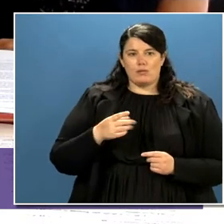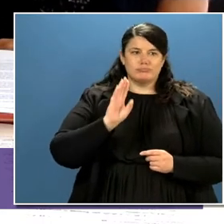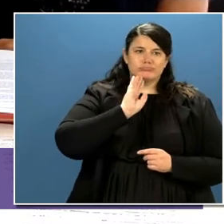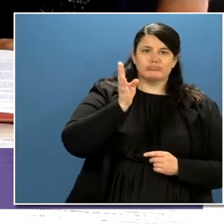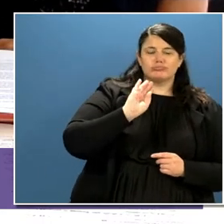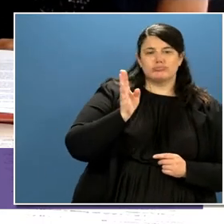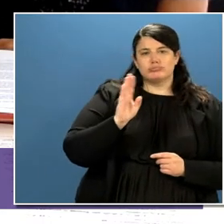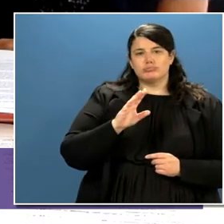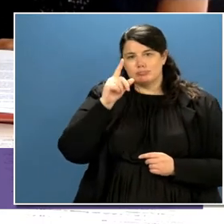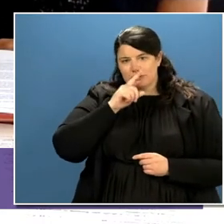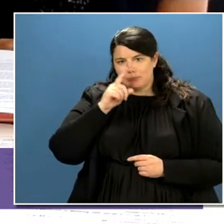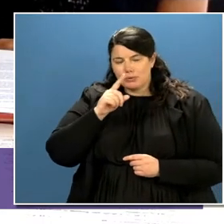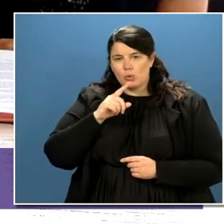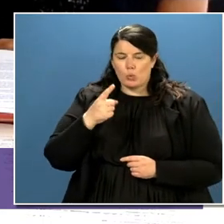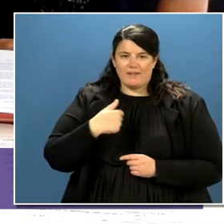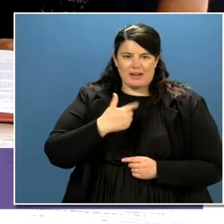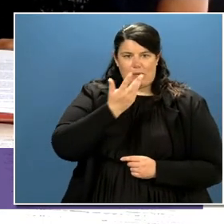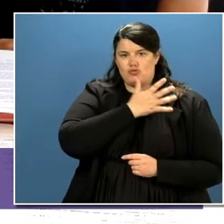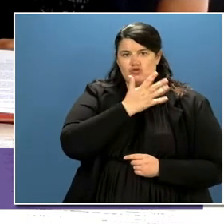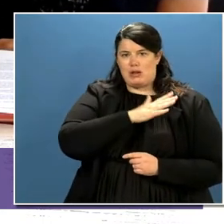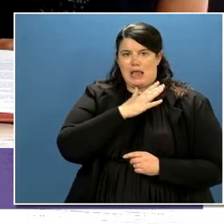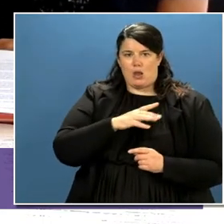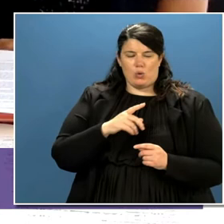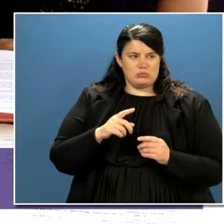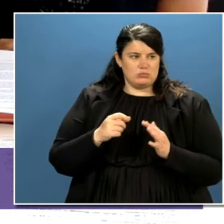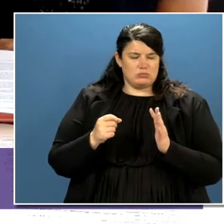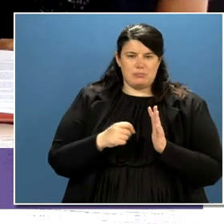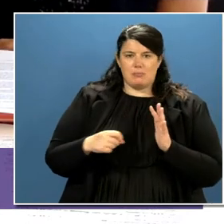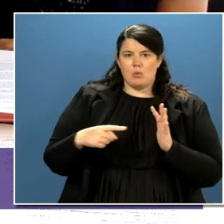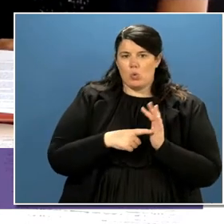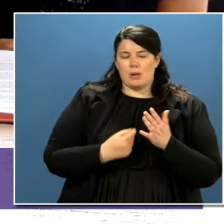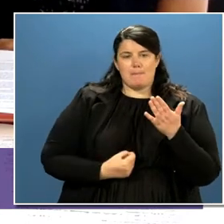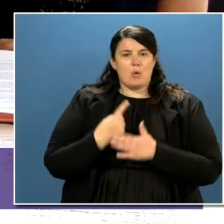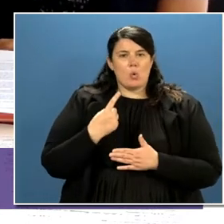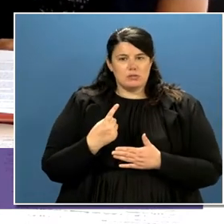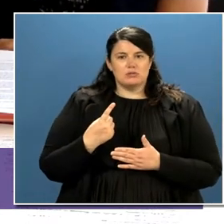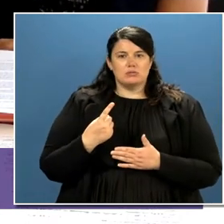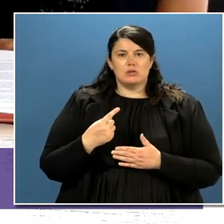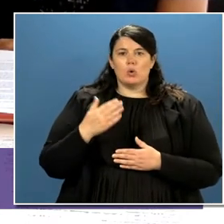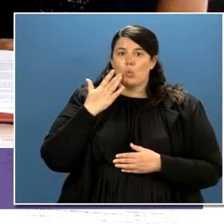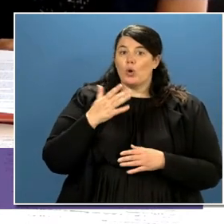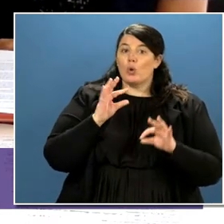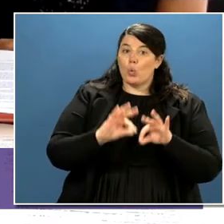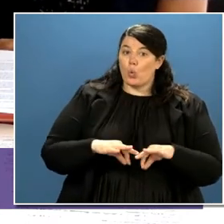it is one of my proudest moments about this disability is when organisations